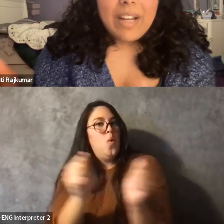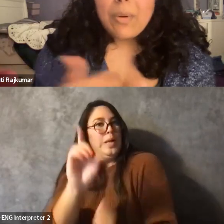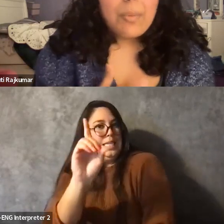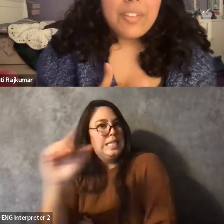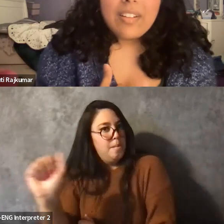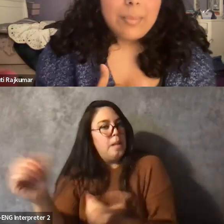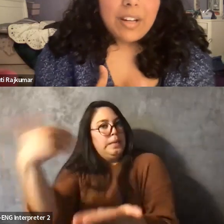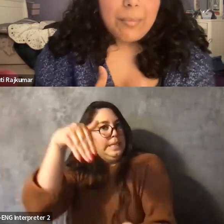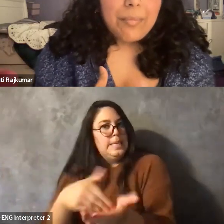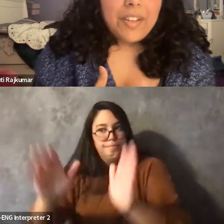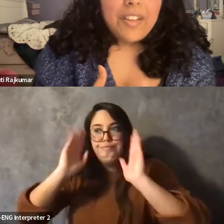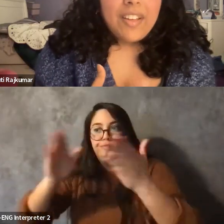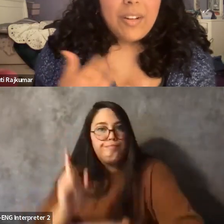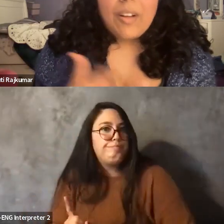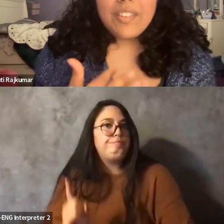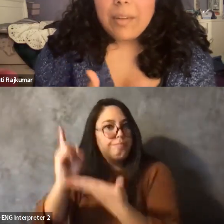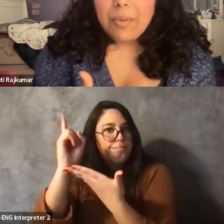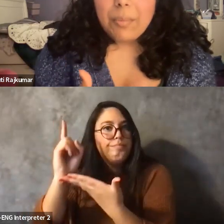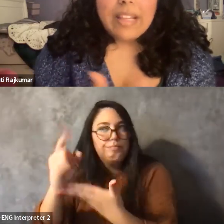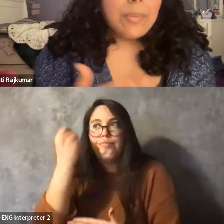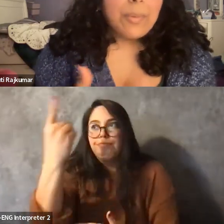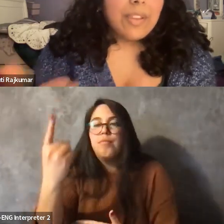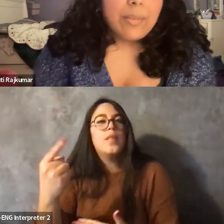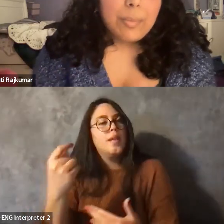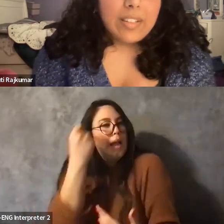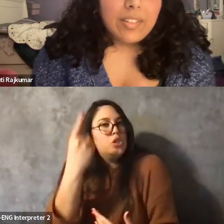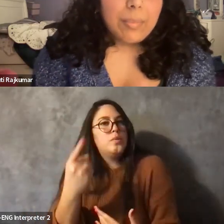My goal is not to become non-disabled, but that was the one that was placed